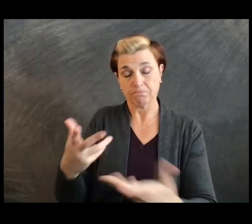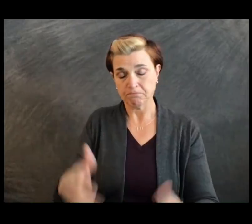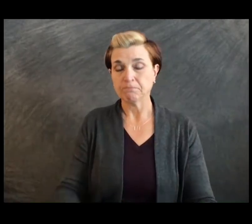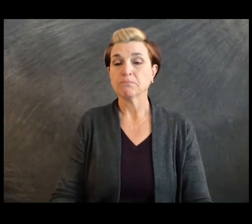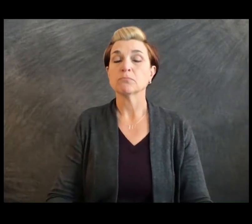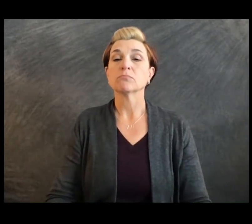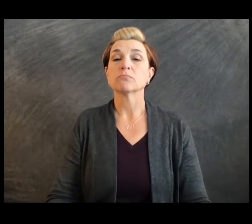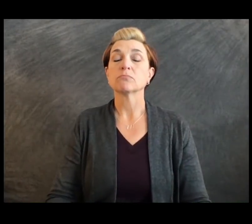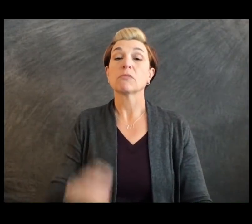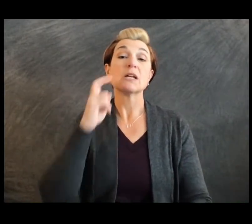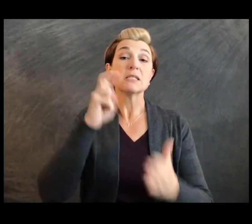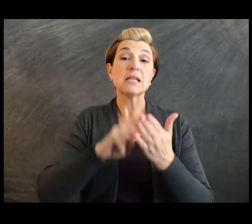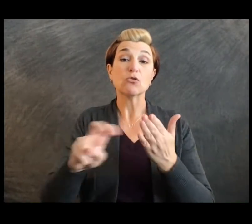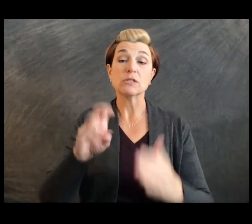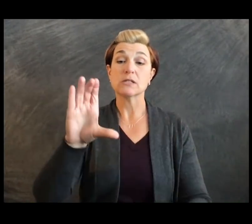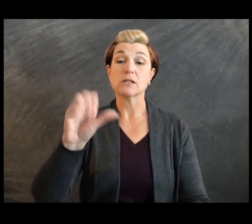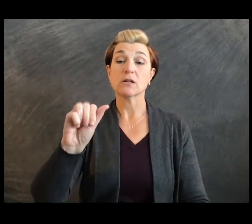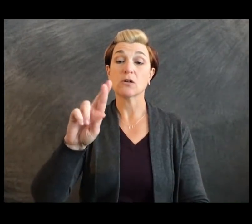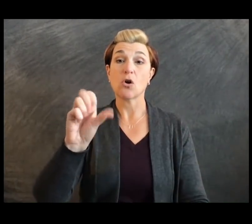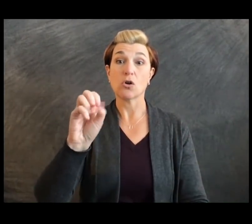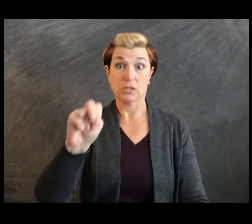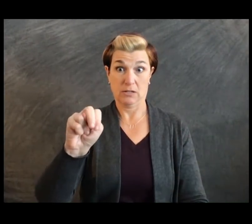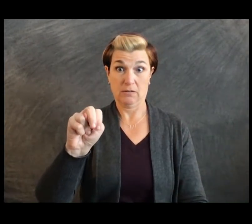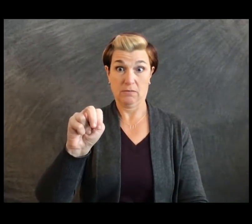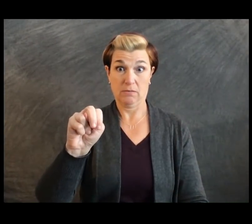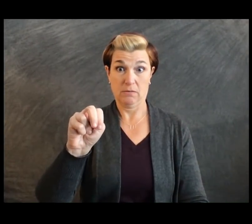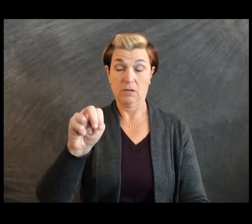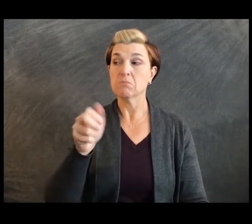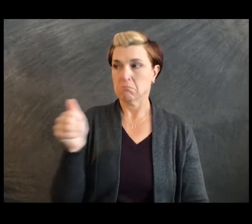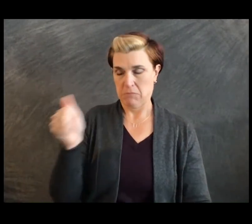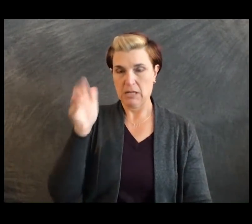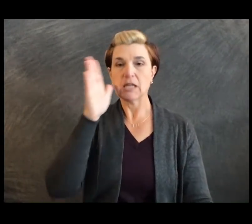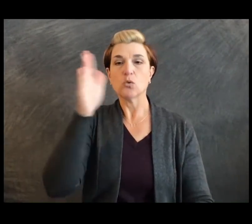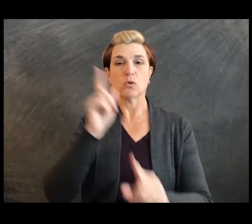actions the president alluded to to bring foreclosure relief to Americans